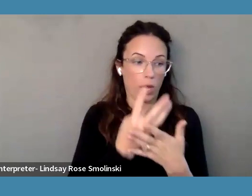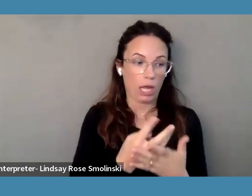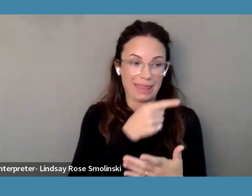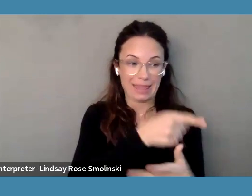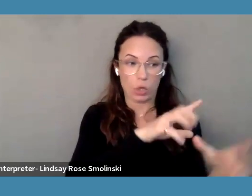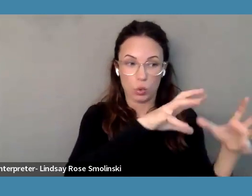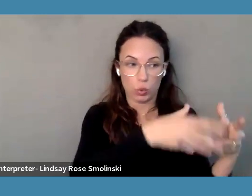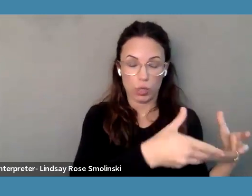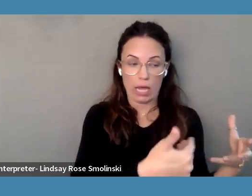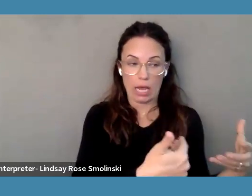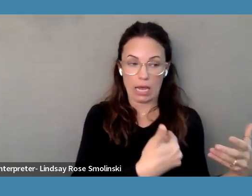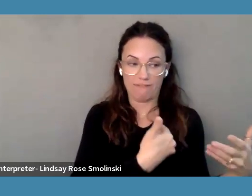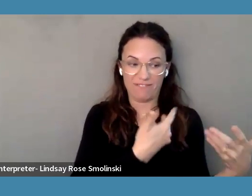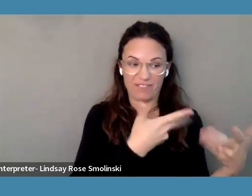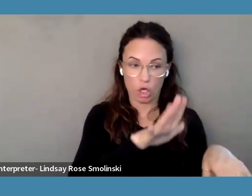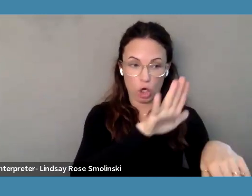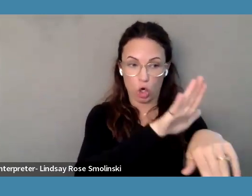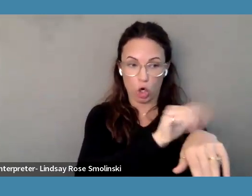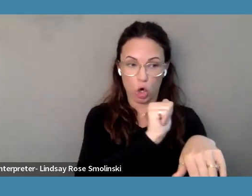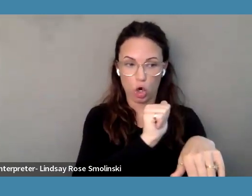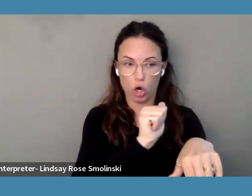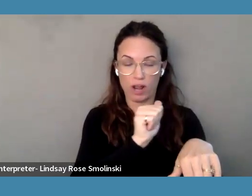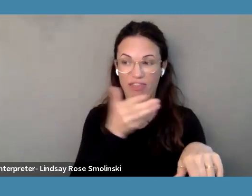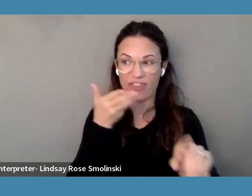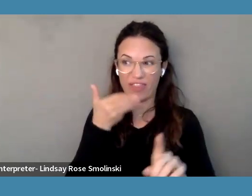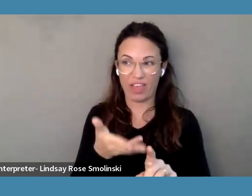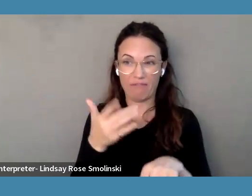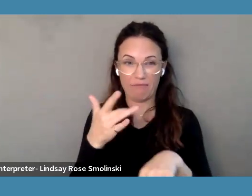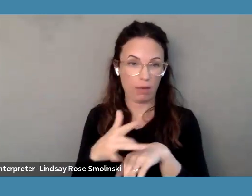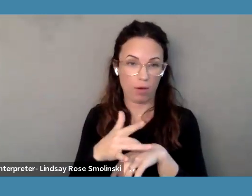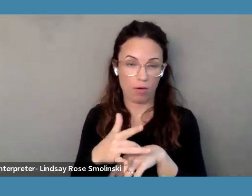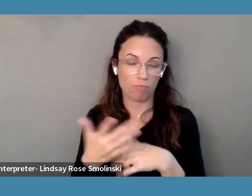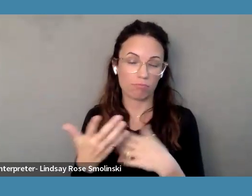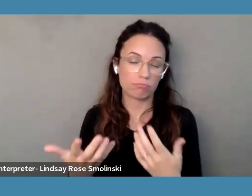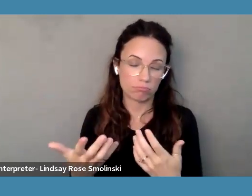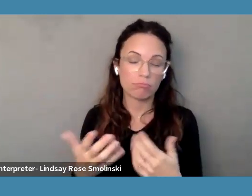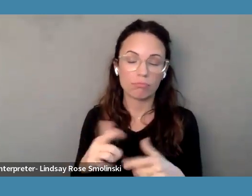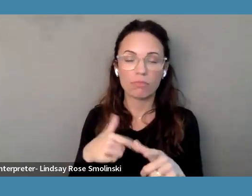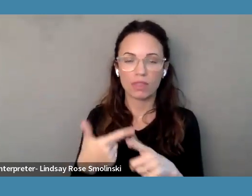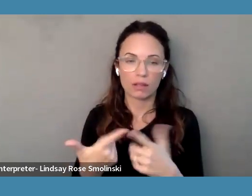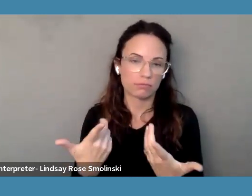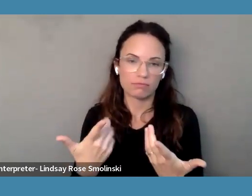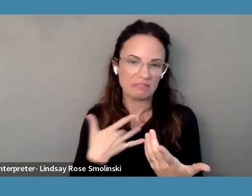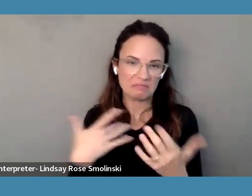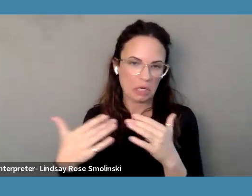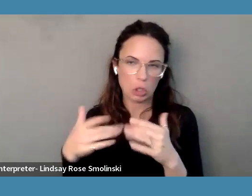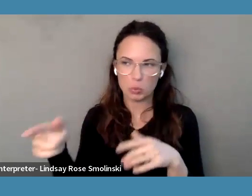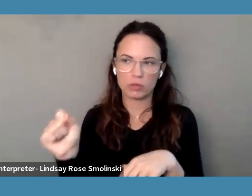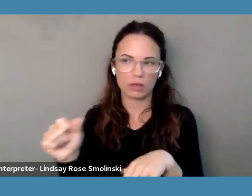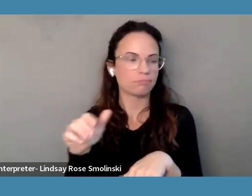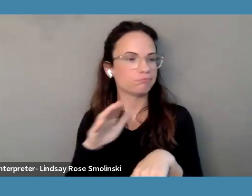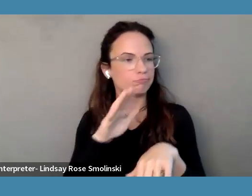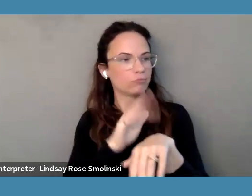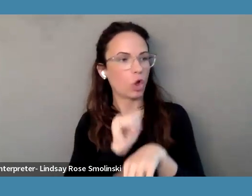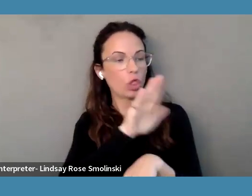or eQHealth has called and they're there and they're available, then it's fair game. You can call their witnesses on direct,